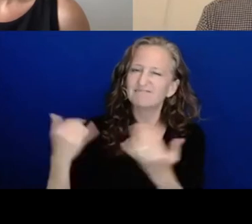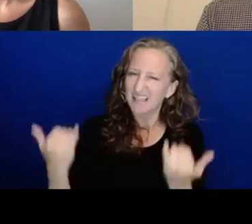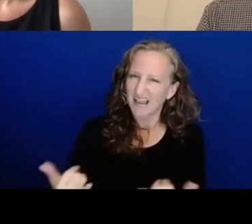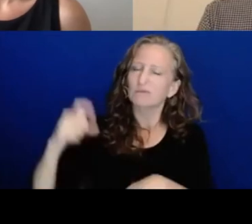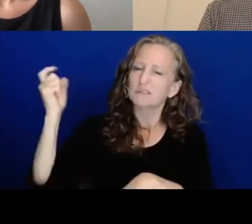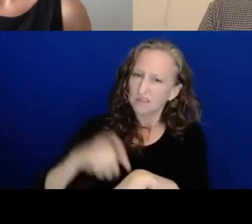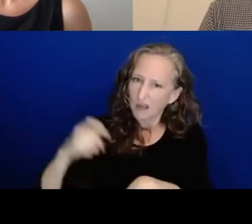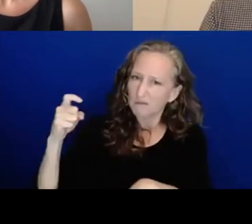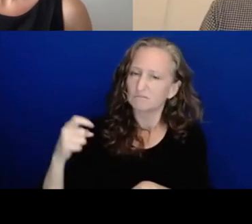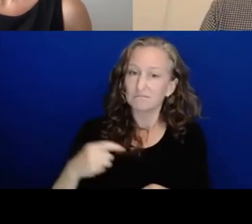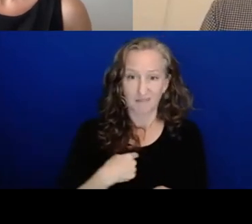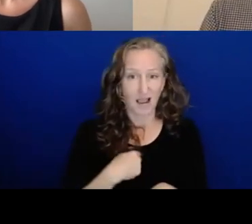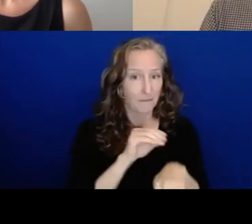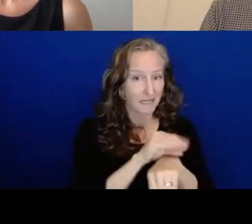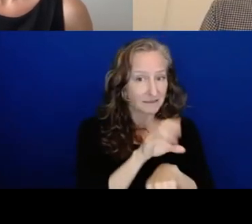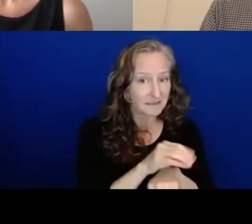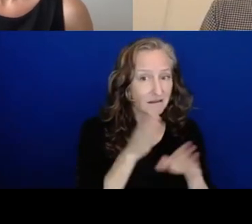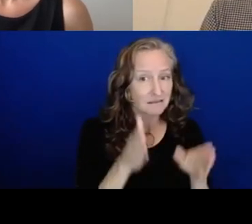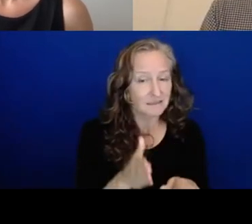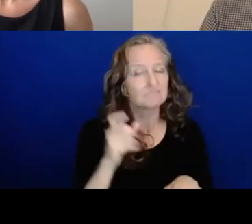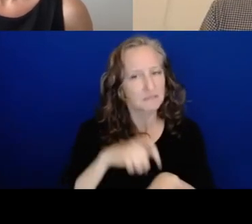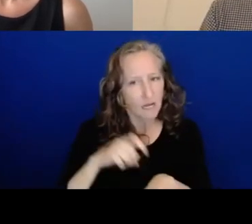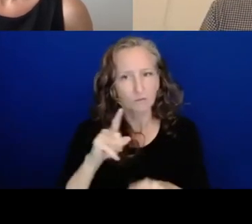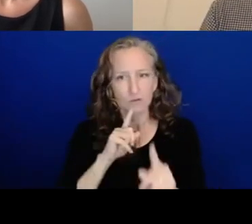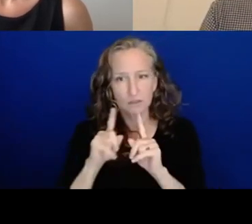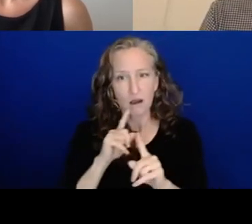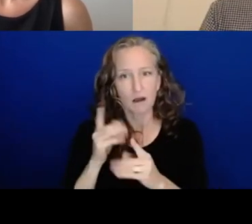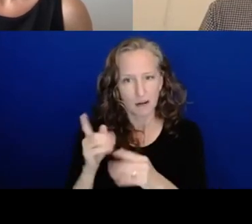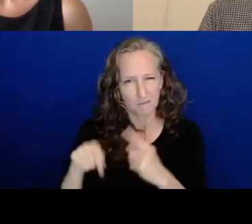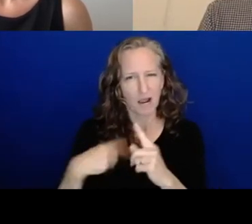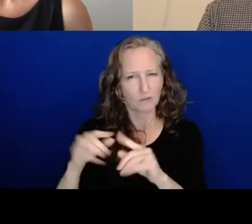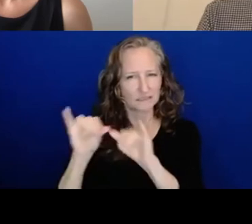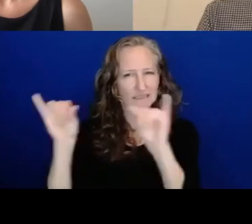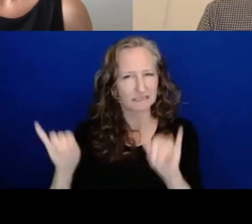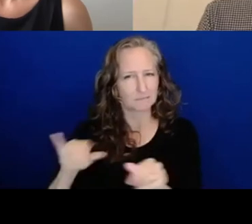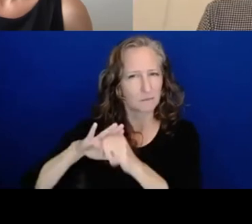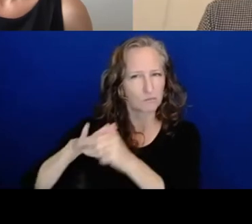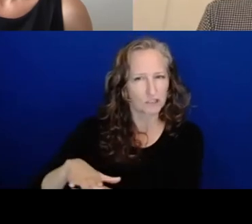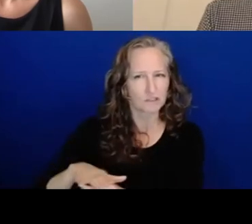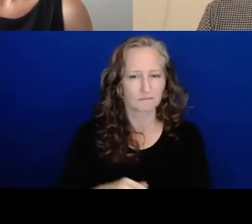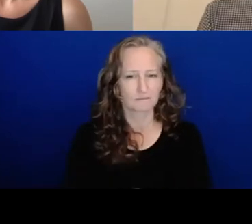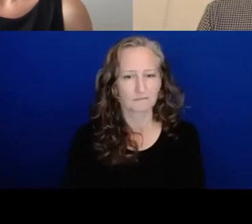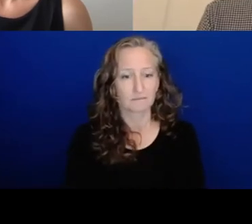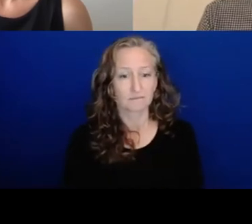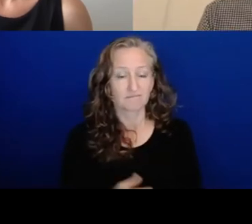I'll go next. I think I'm grieving. Like everybody else, right? Grieving the loss of life, grieving